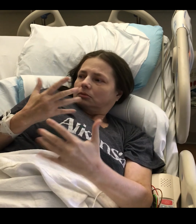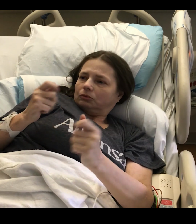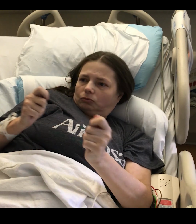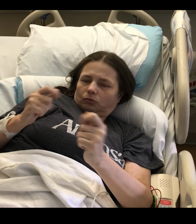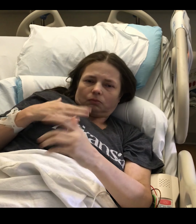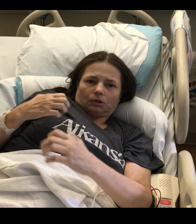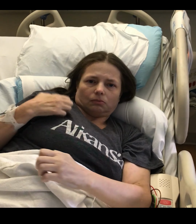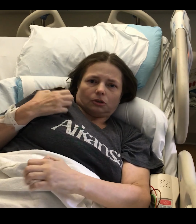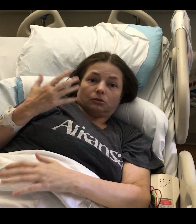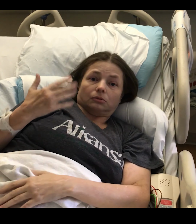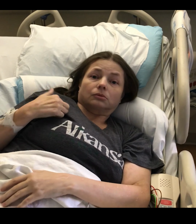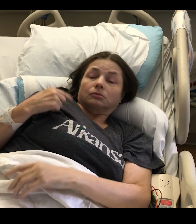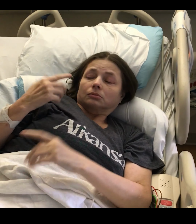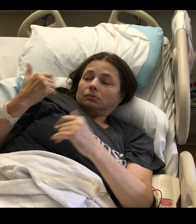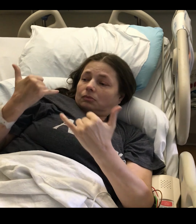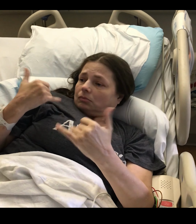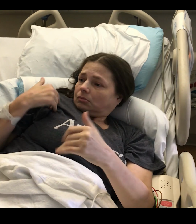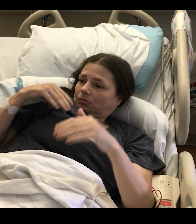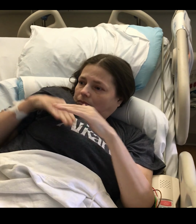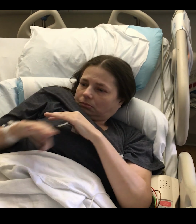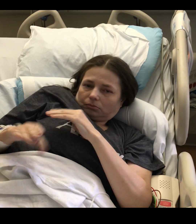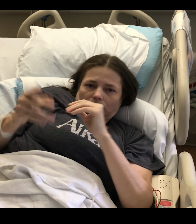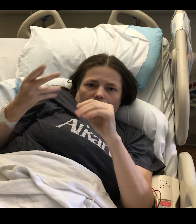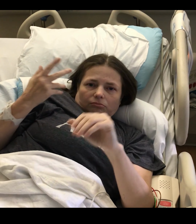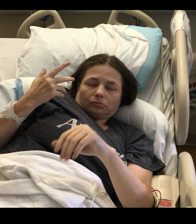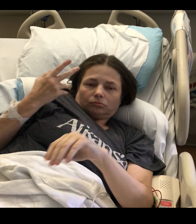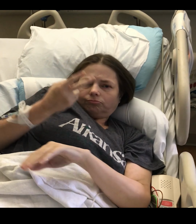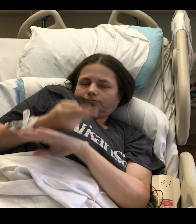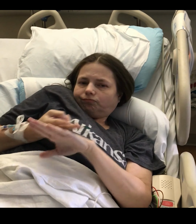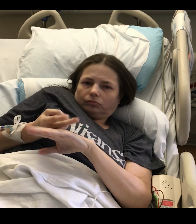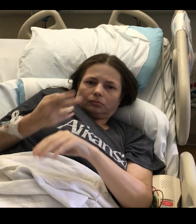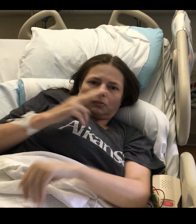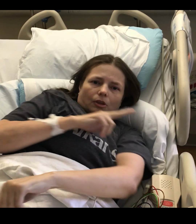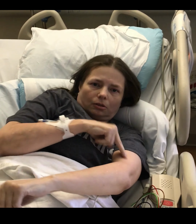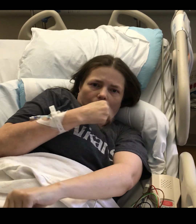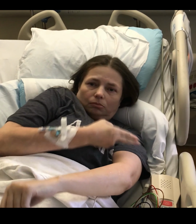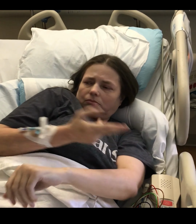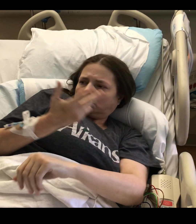down my face and all these emotions running through me right now. Now what is going on is that I have been laid up in the hospital for